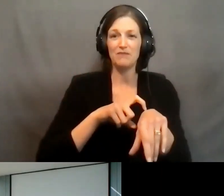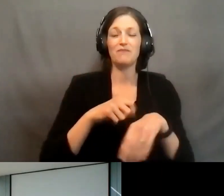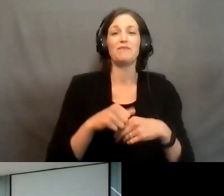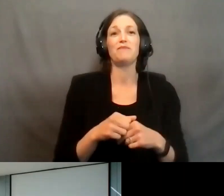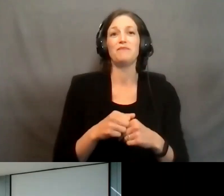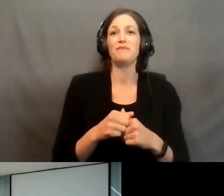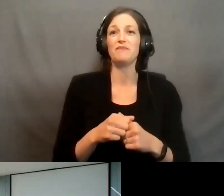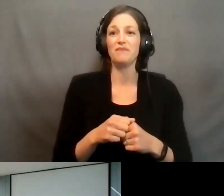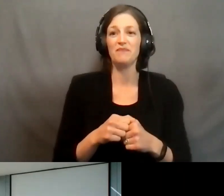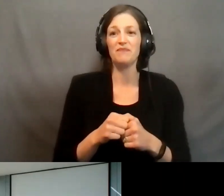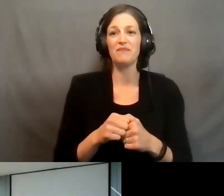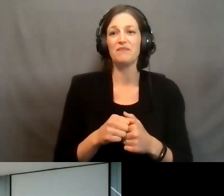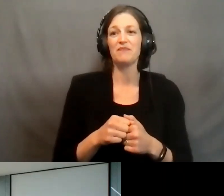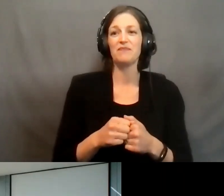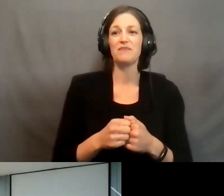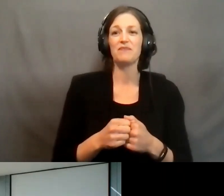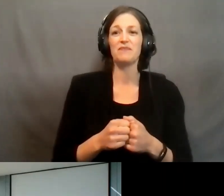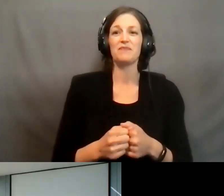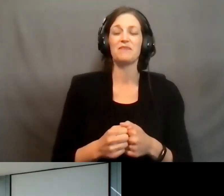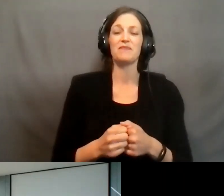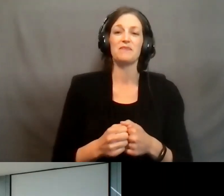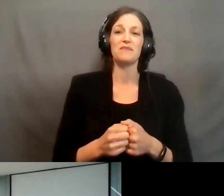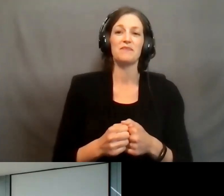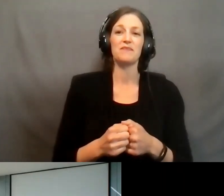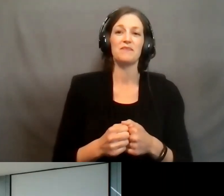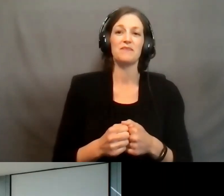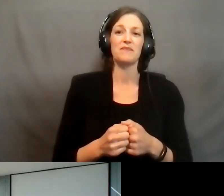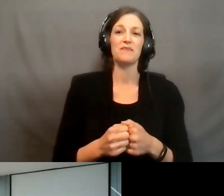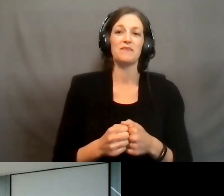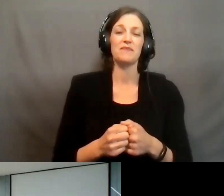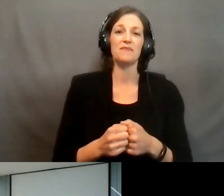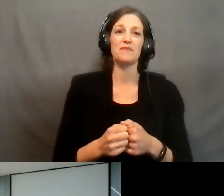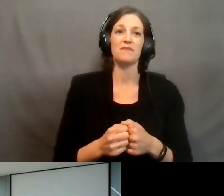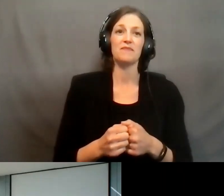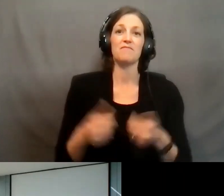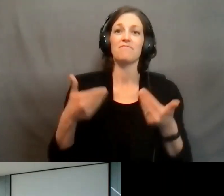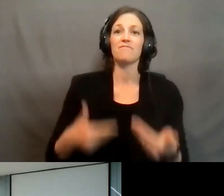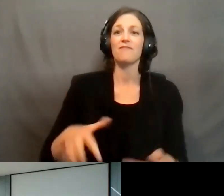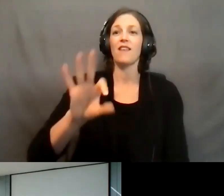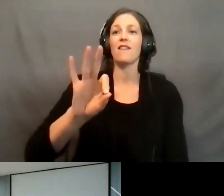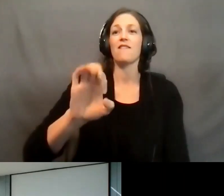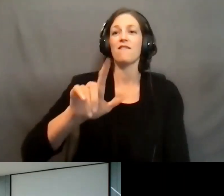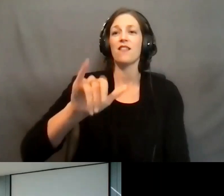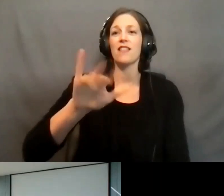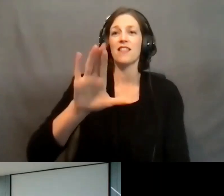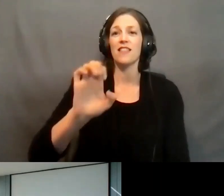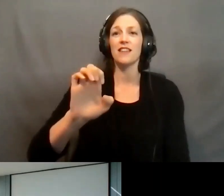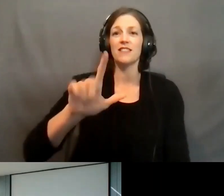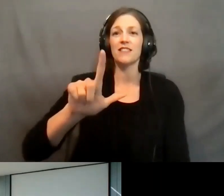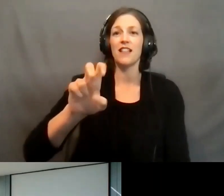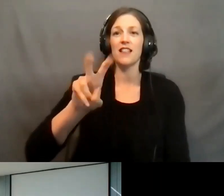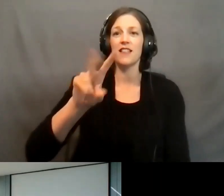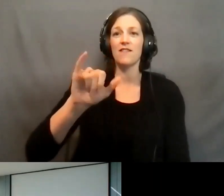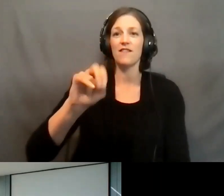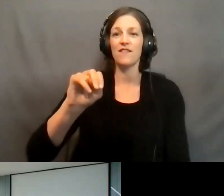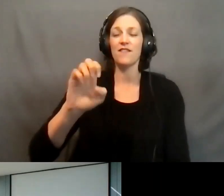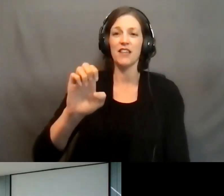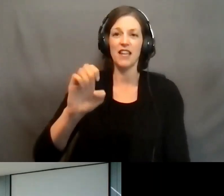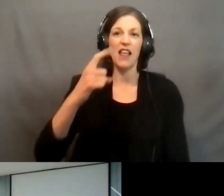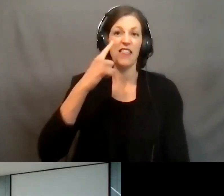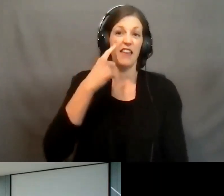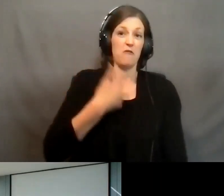12:07:04 . I am Felice Levine 12:07:09 I am both the executive